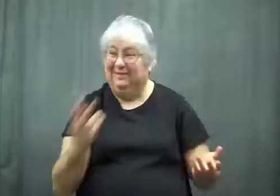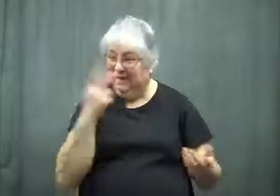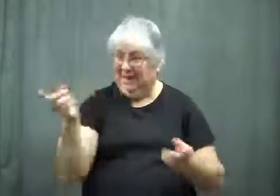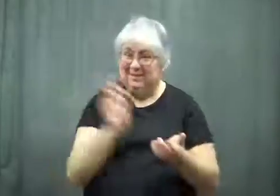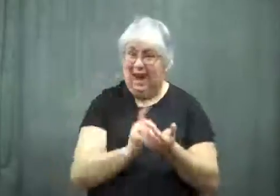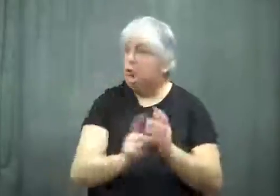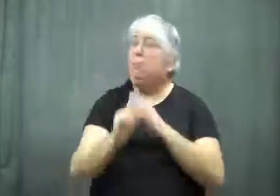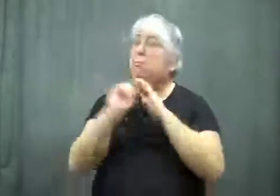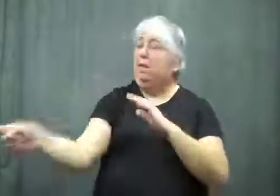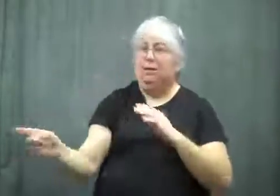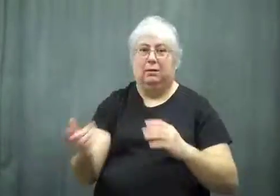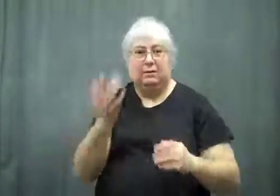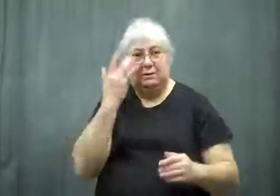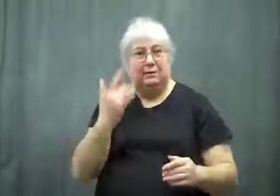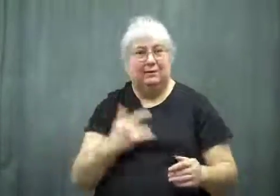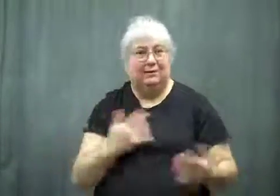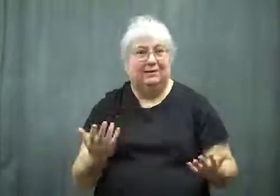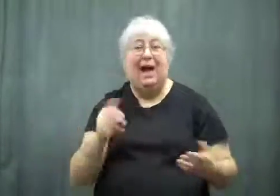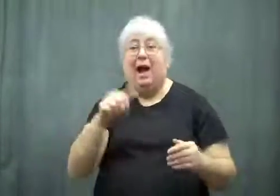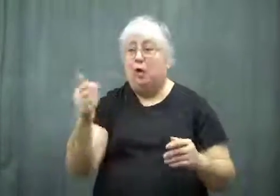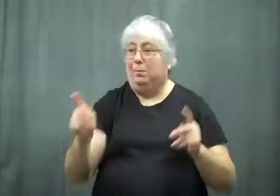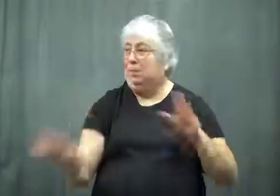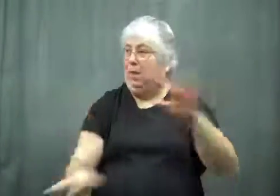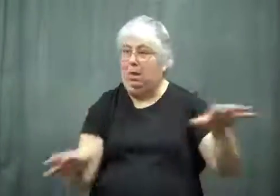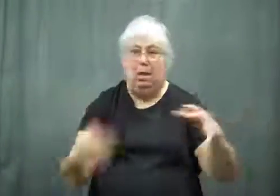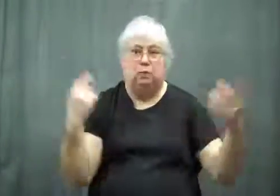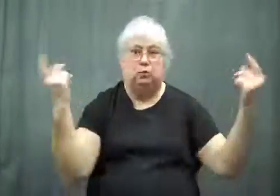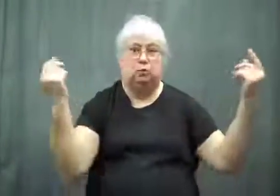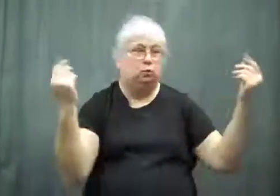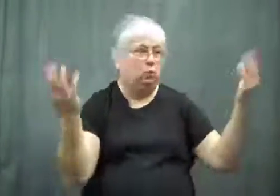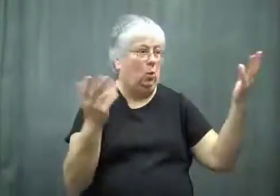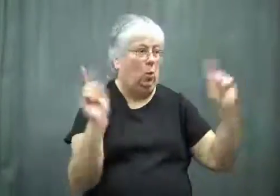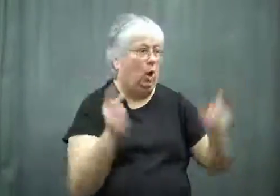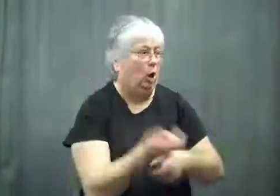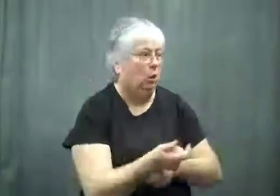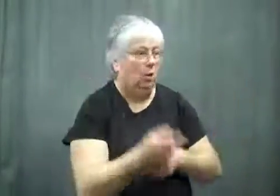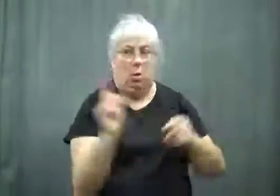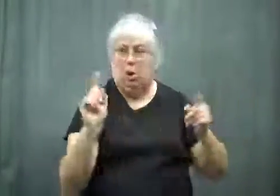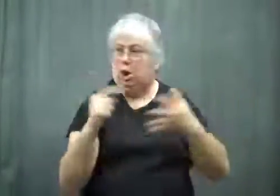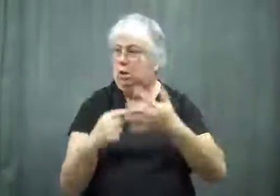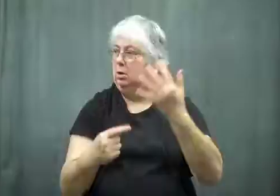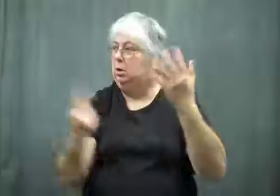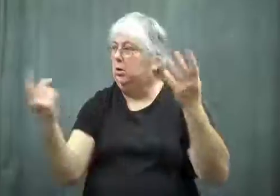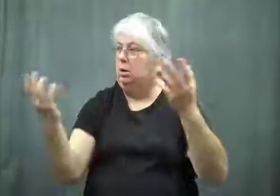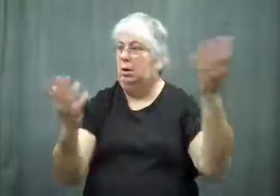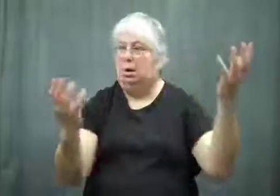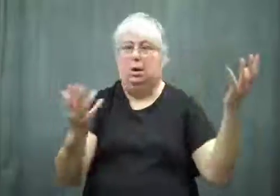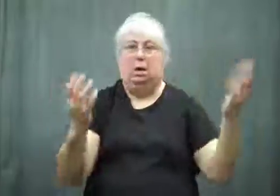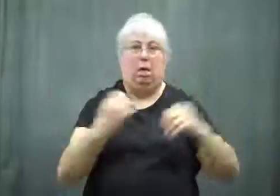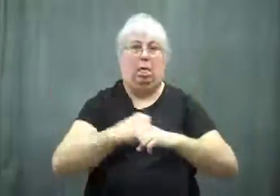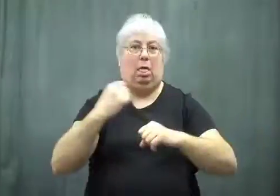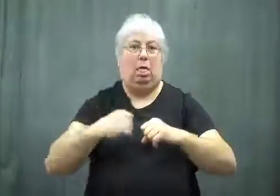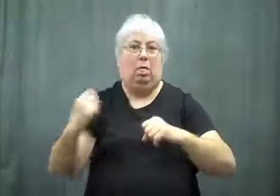For instance, the doctors fled. Can you believe that?